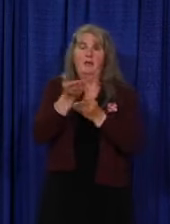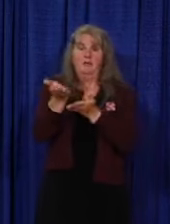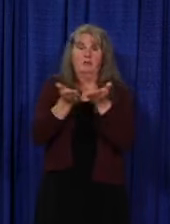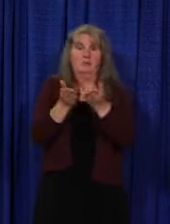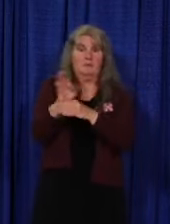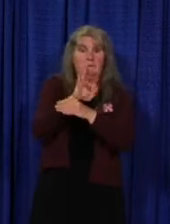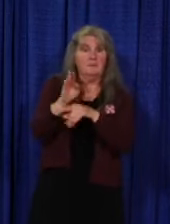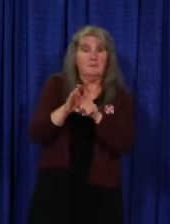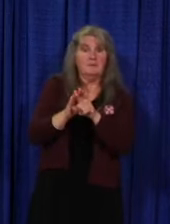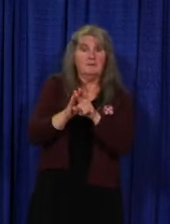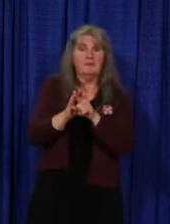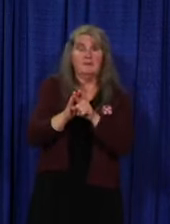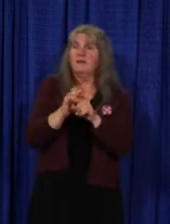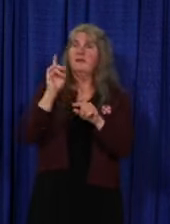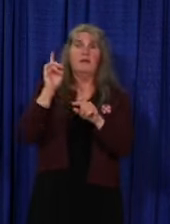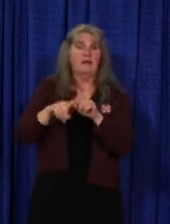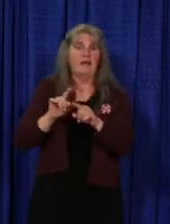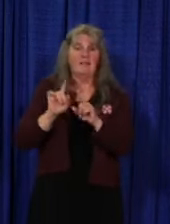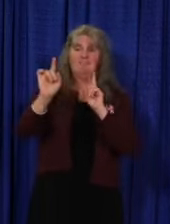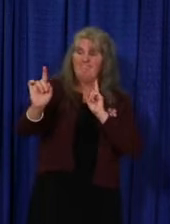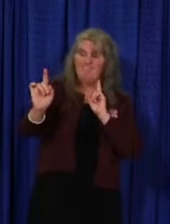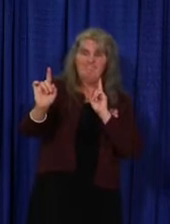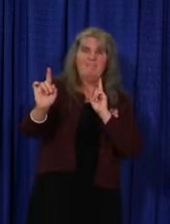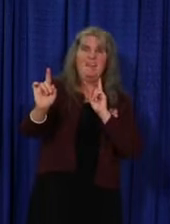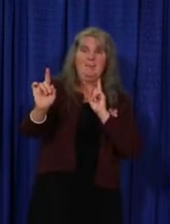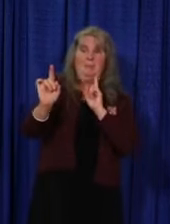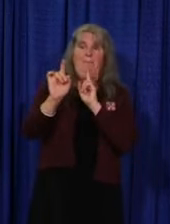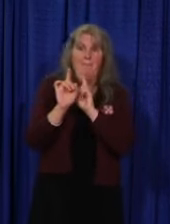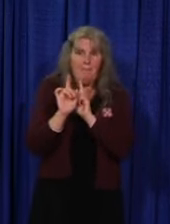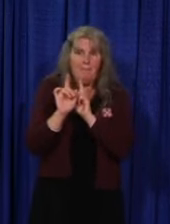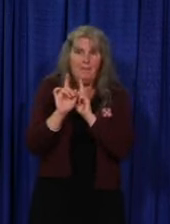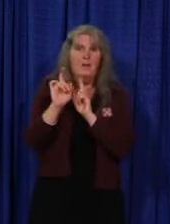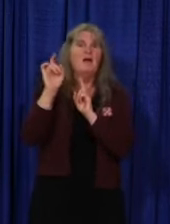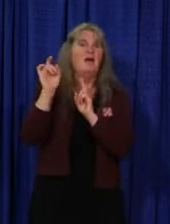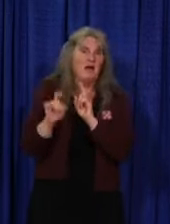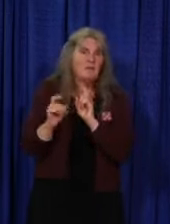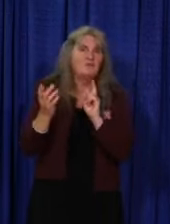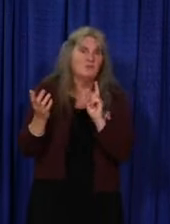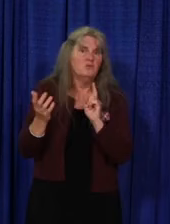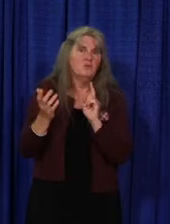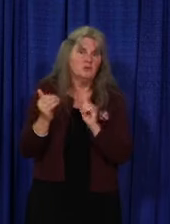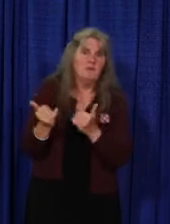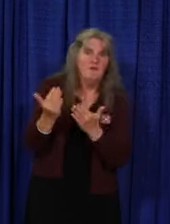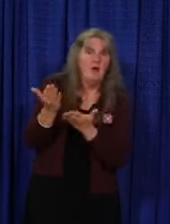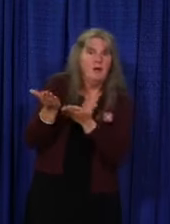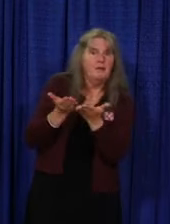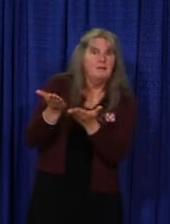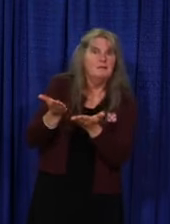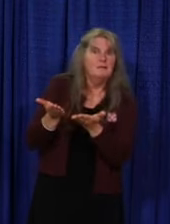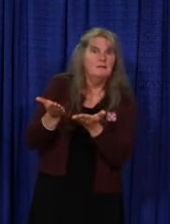physical space can sometimes -- needs to be breached in order to